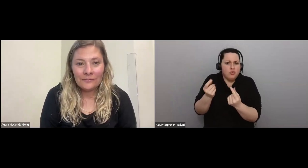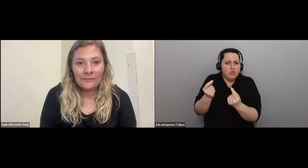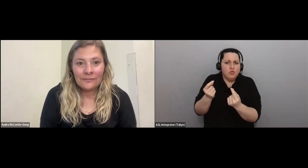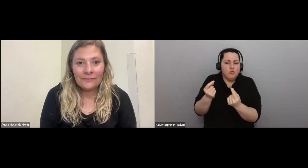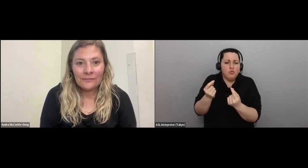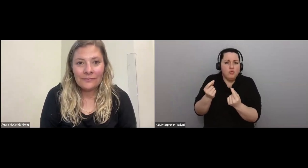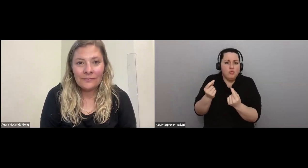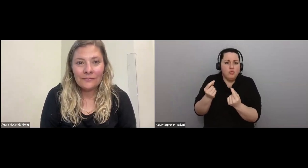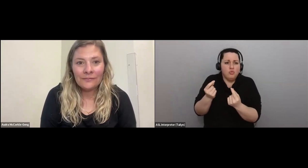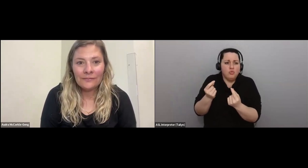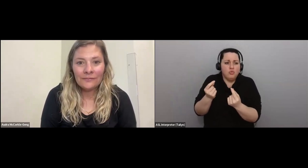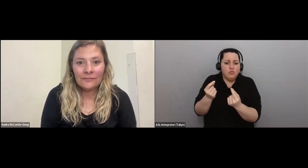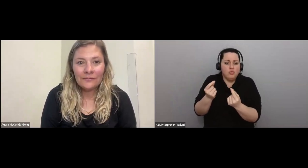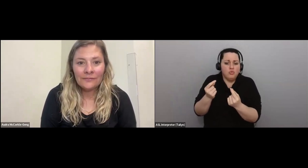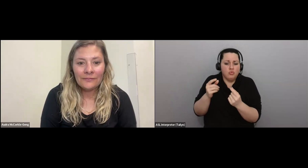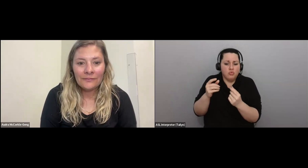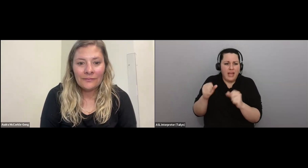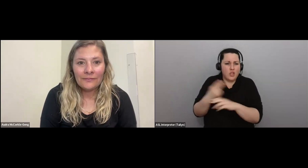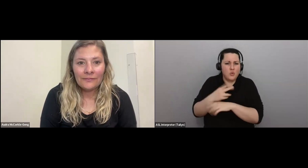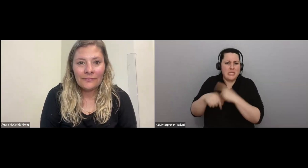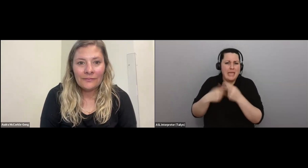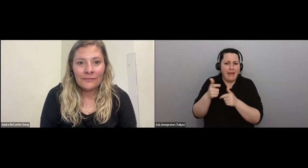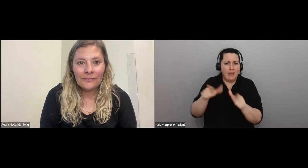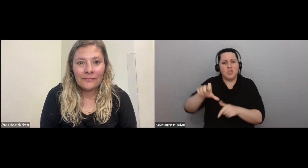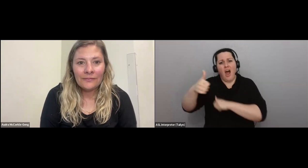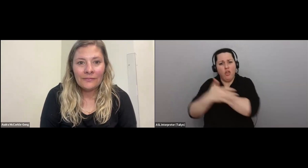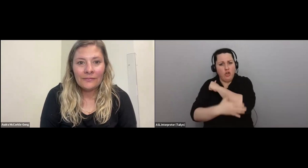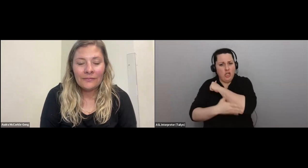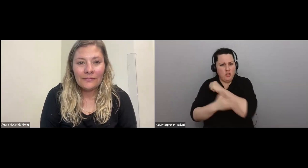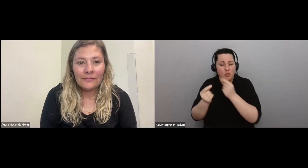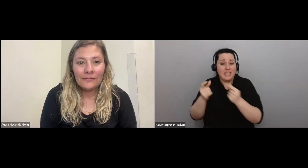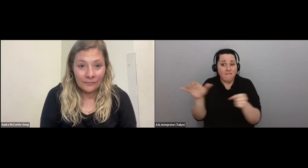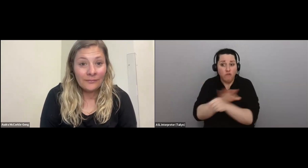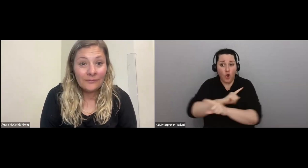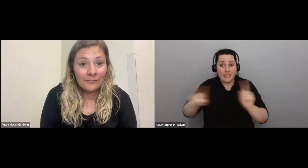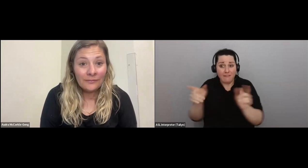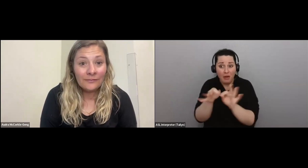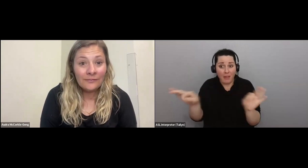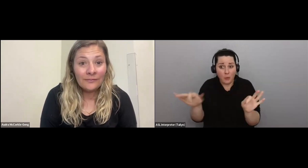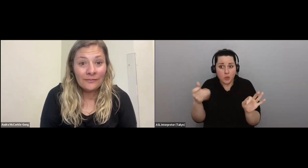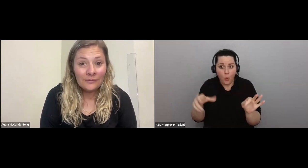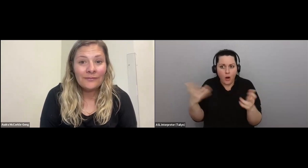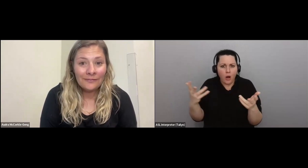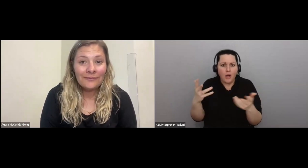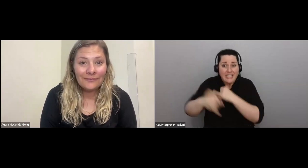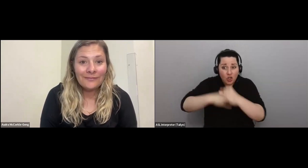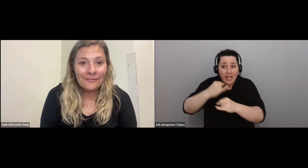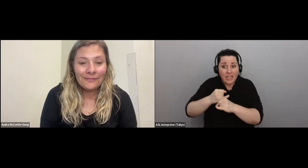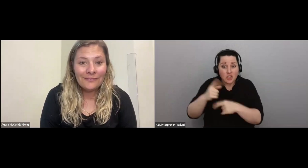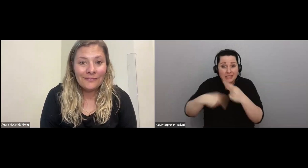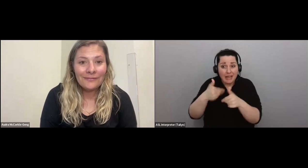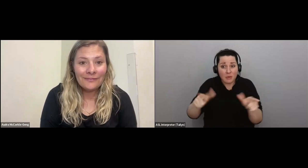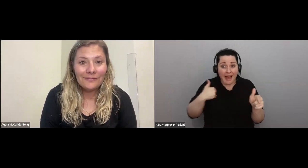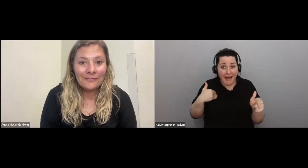mlong: the ability to use sign language in other countries? Is it a completely different language? Is there an international sign language? What's that like?